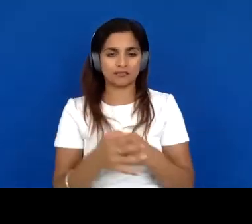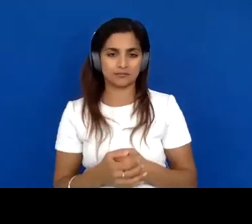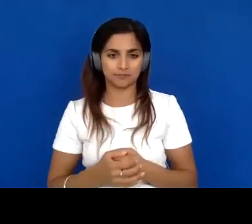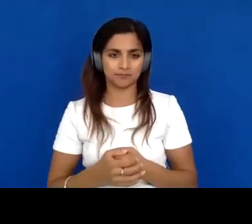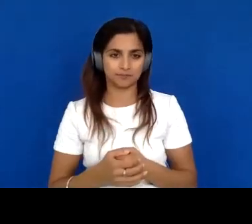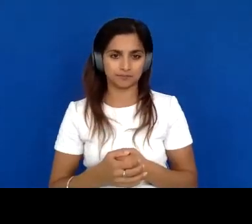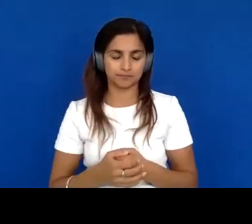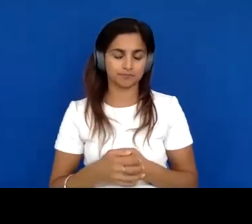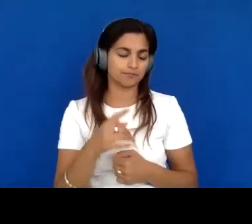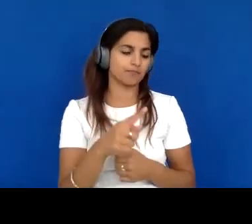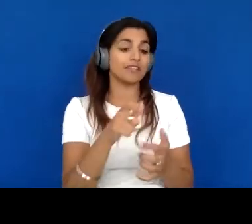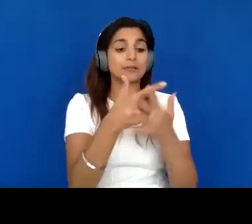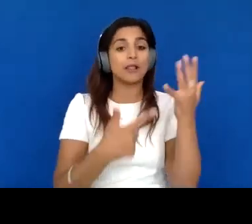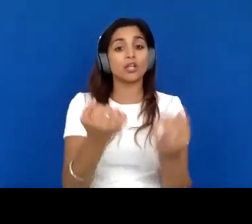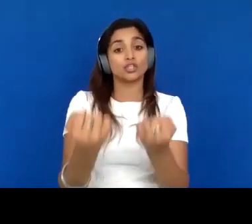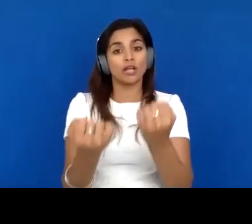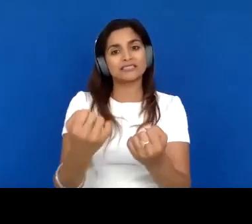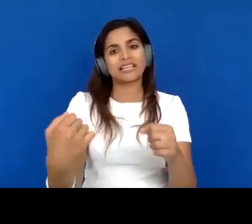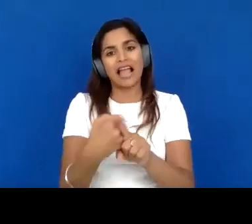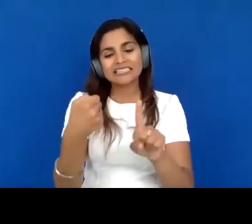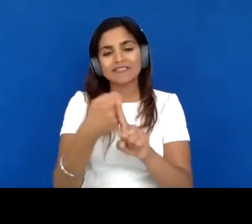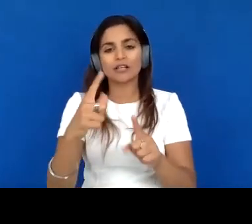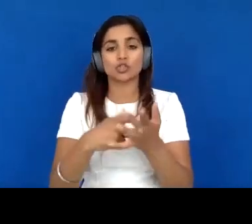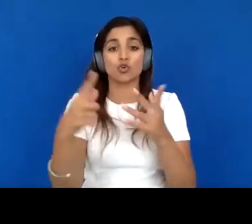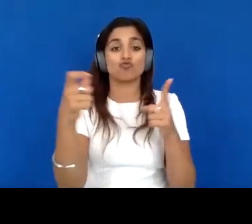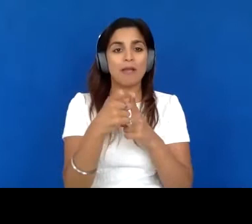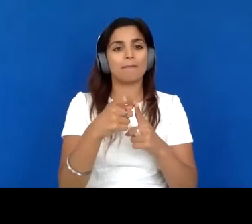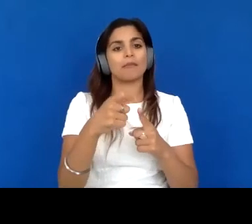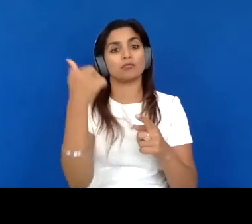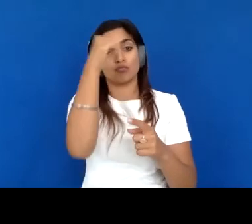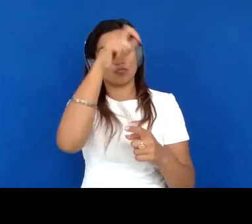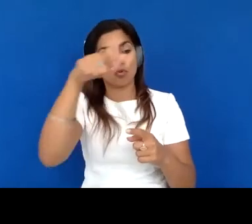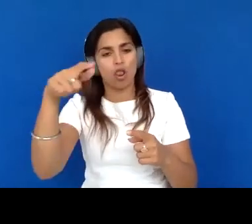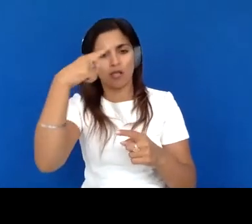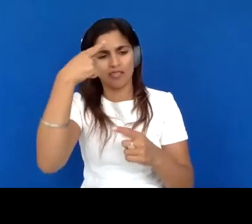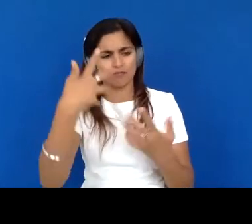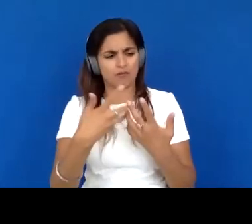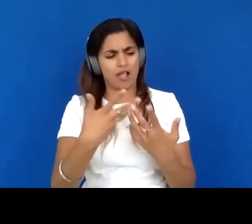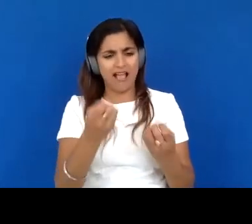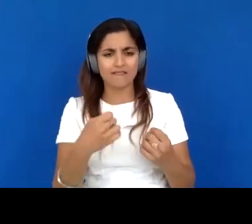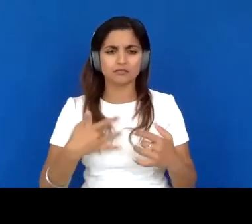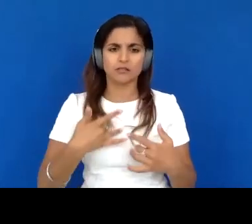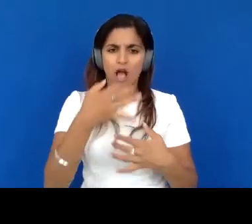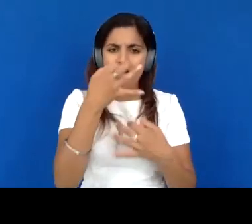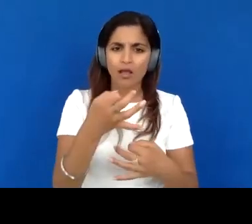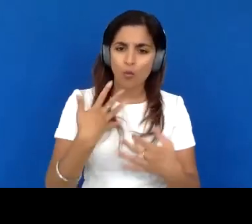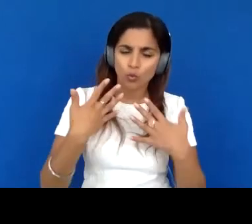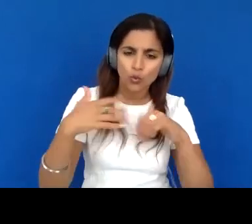articulate the importance of recognizing the desire for cure and mourning the loss of ability alongside the acknowledgment of the social production